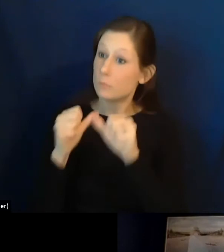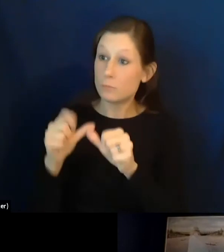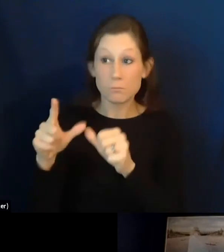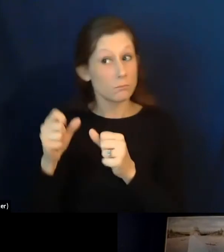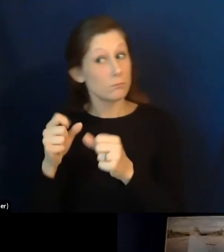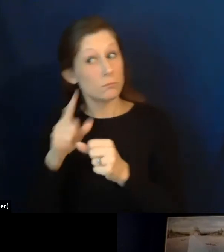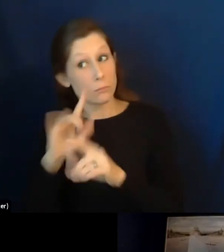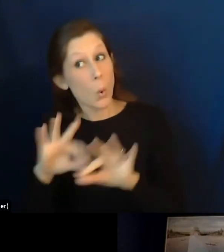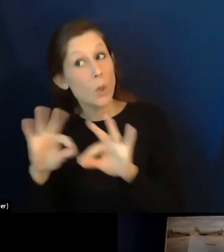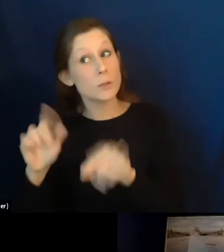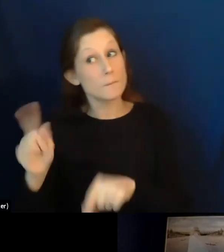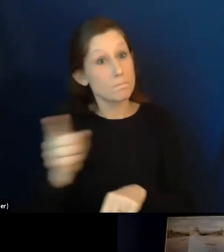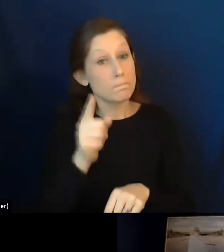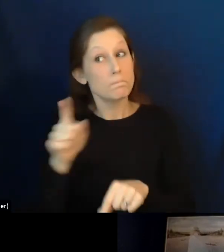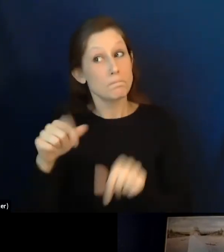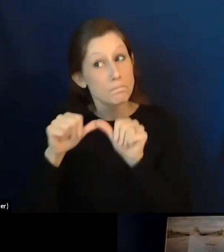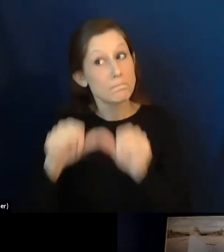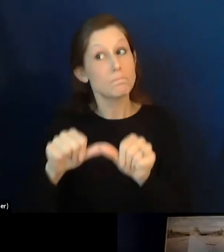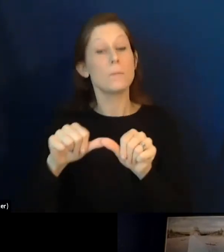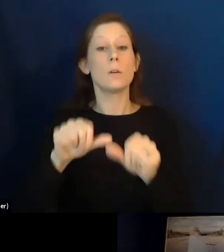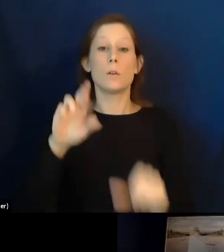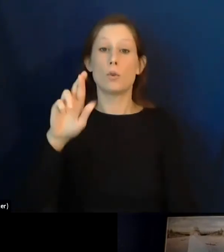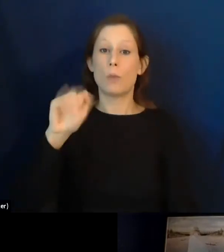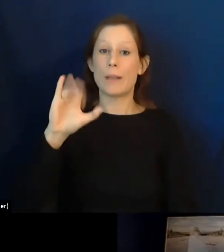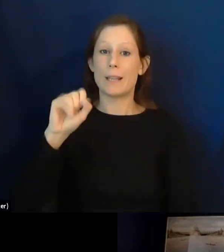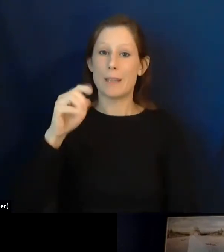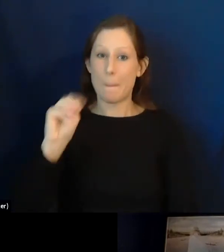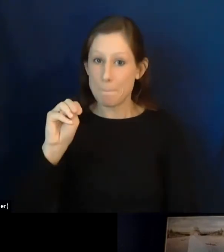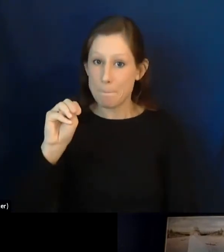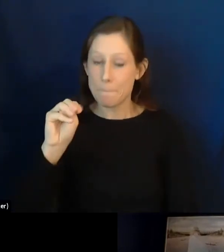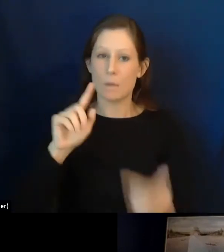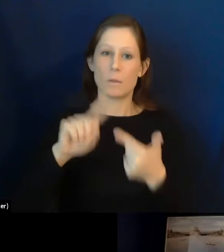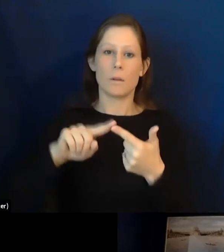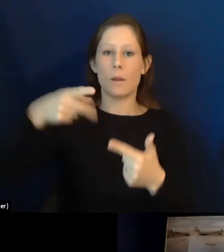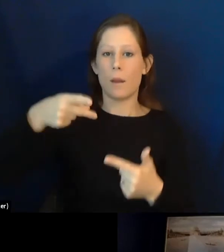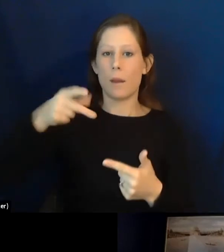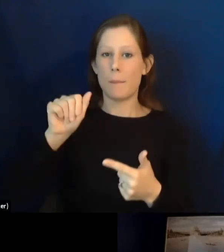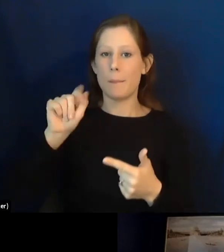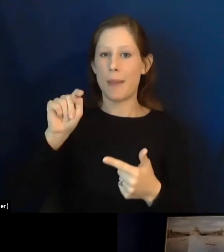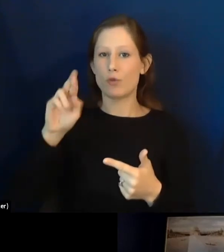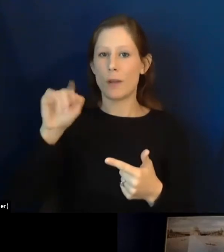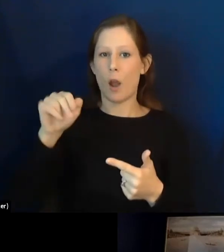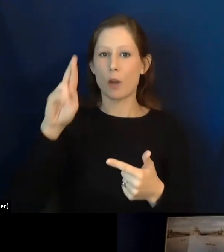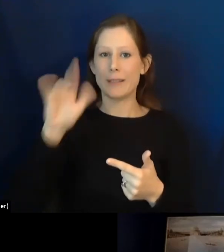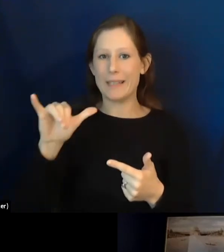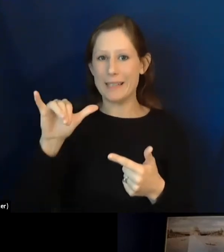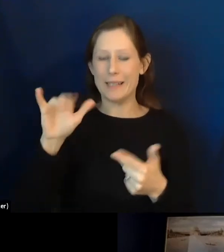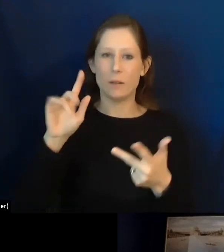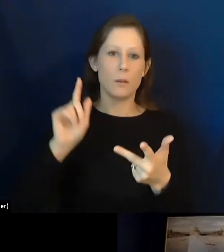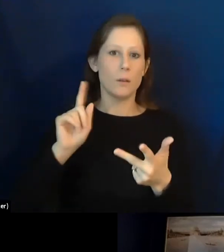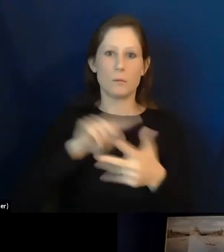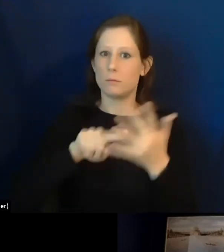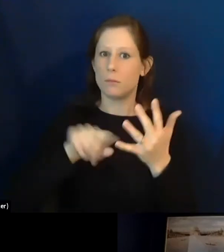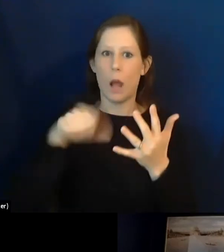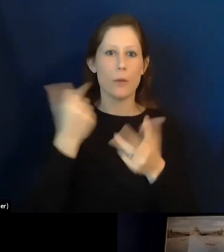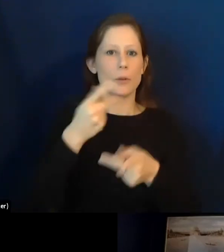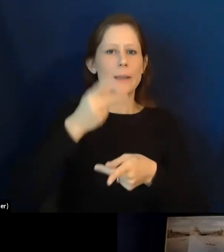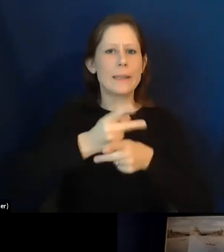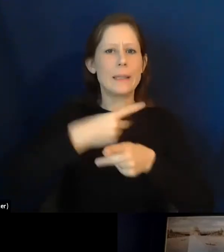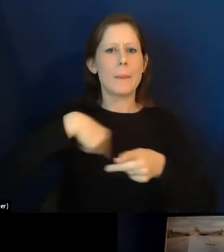all of the structures of racism and patriarchy and ableism that keep us from living up to